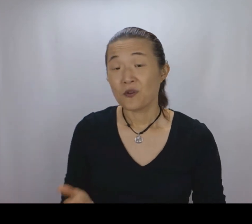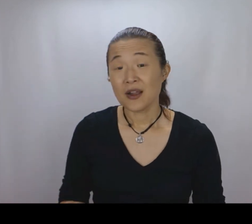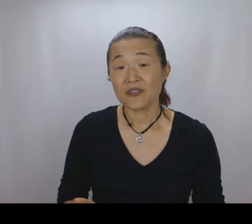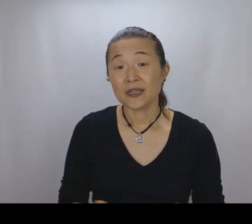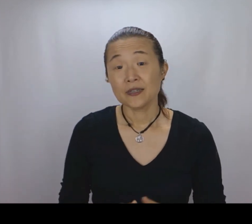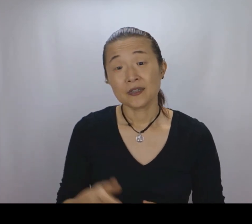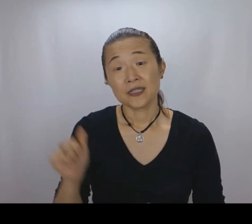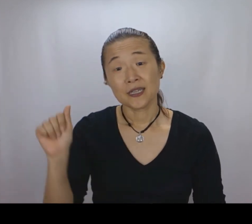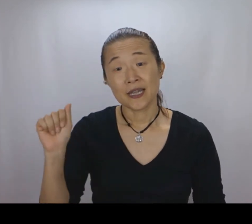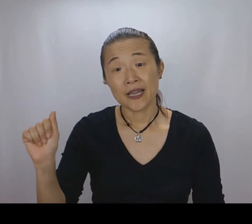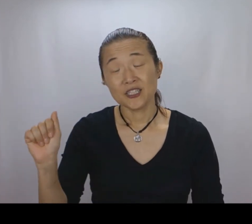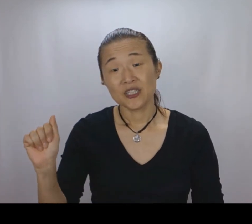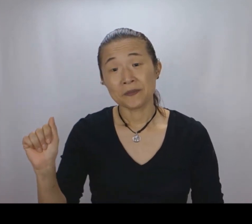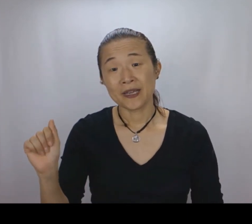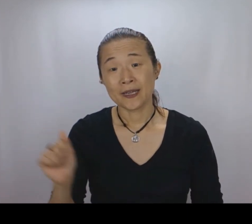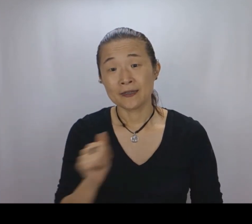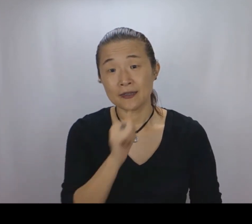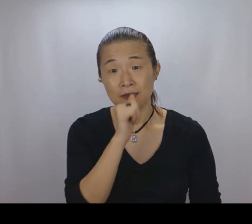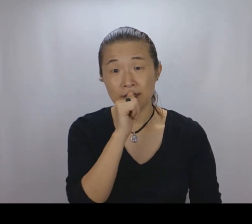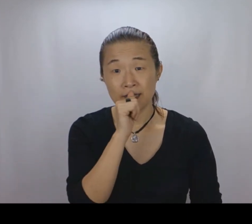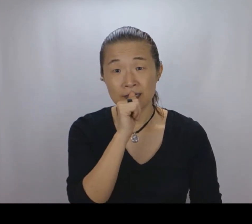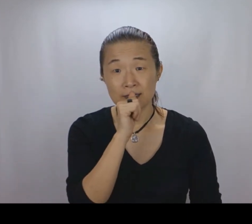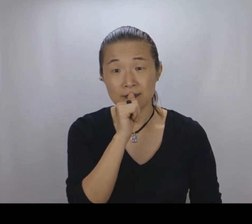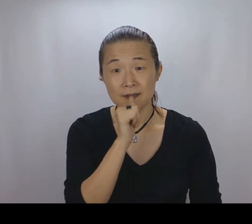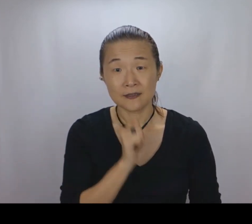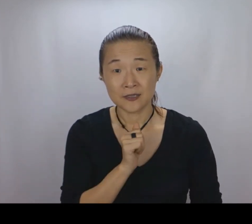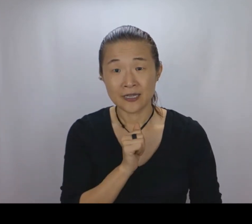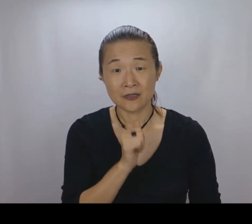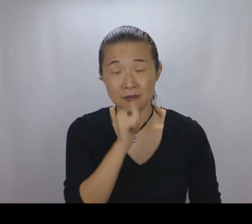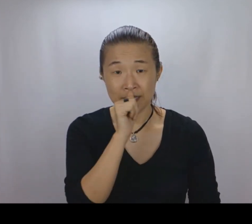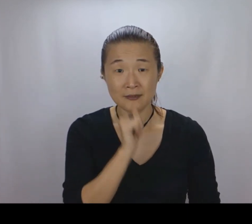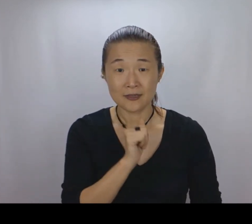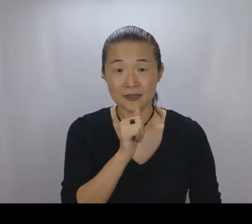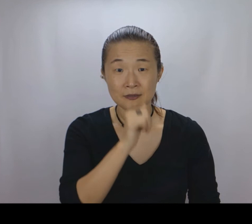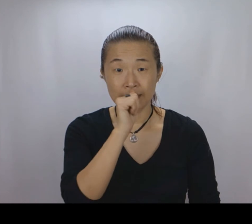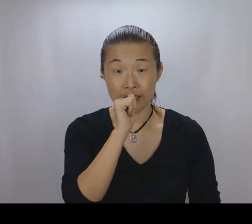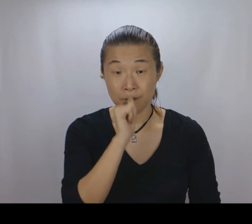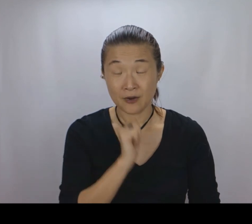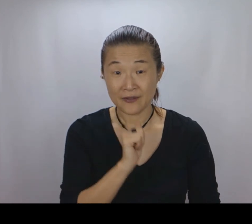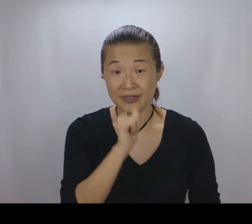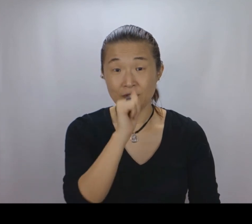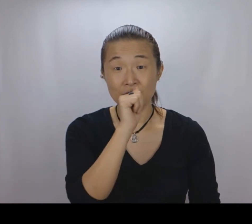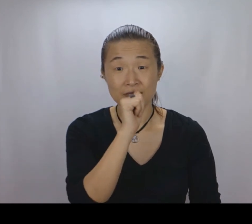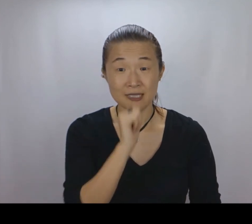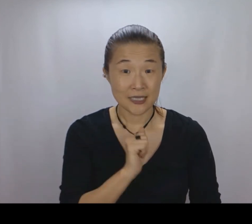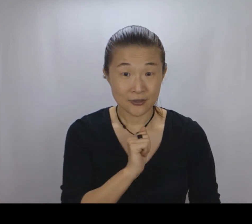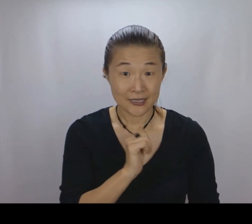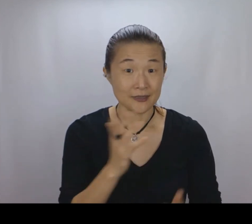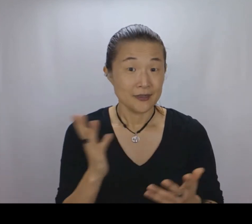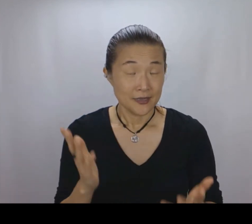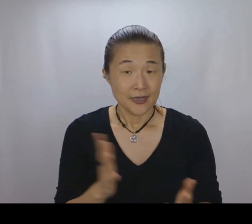Private, you take the "A" shaped hand, and go down your mouth, so it's private or it's secret.